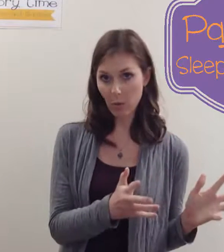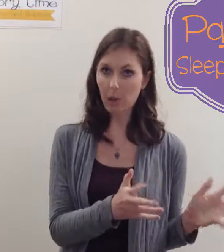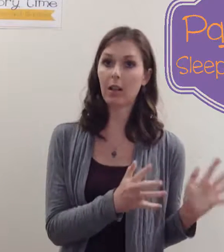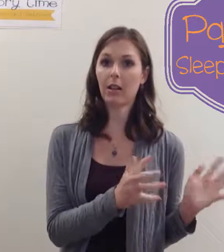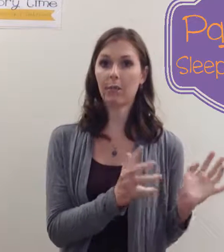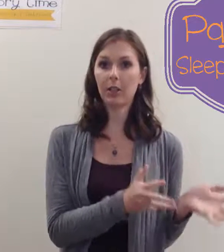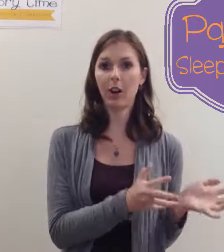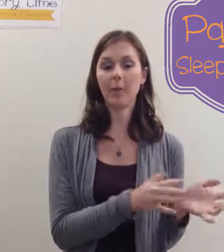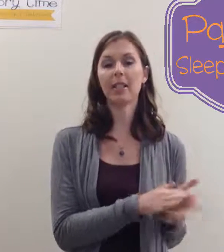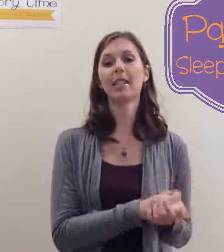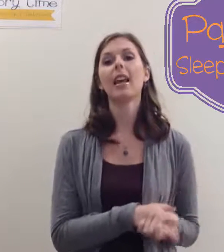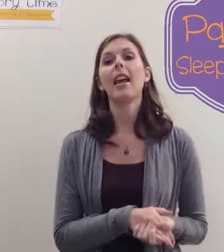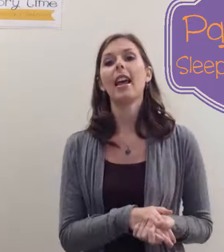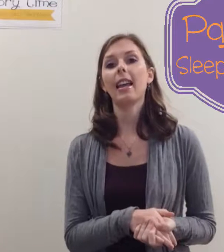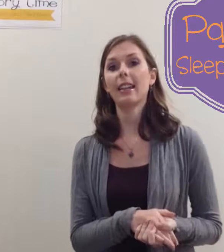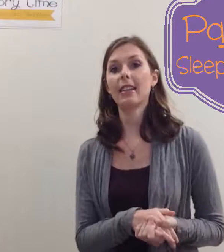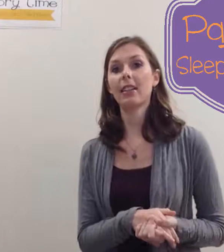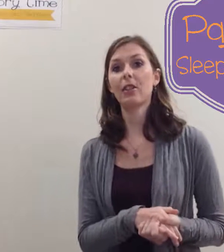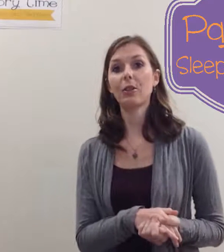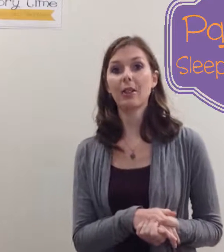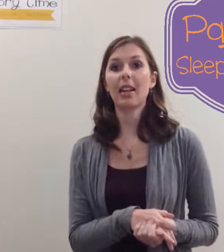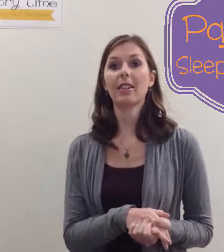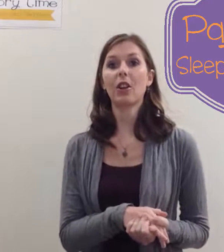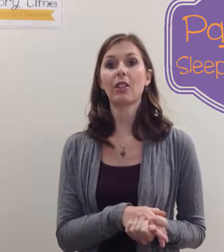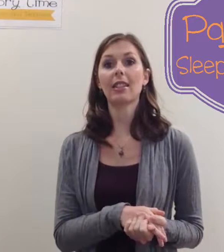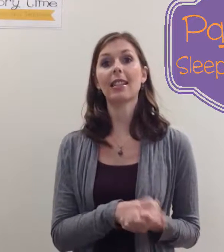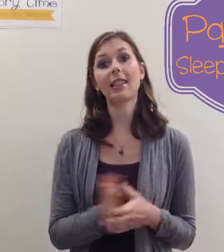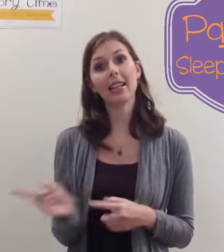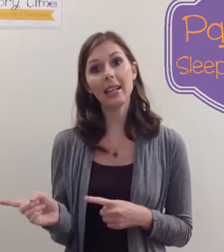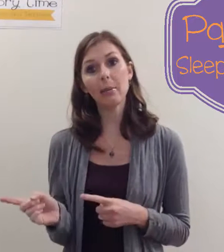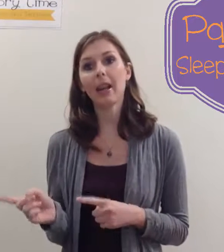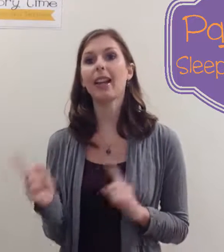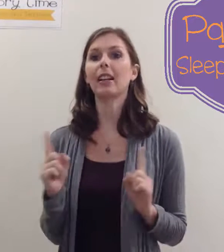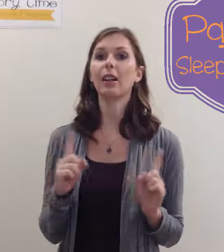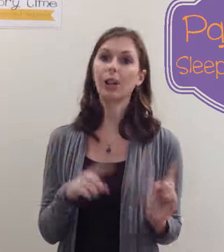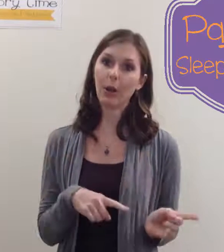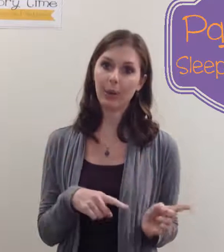word of PAJAMAS. The two signs are SLEEP and CLOTHING.